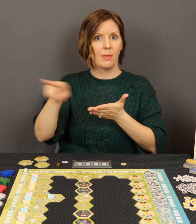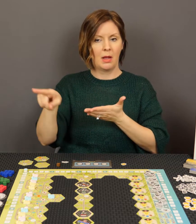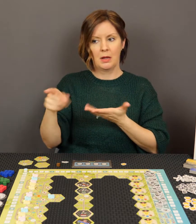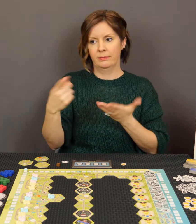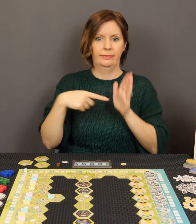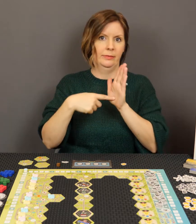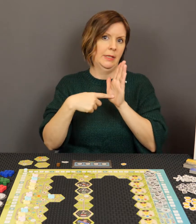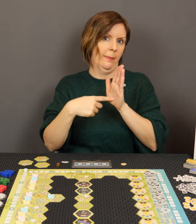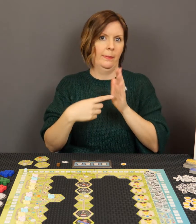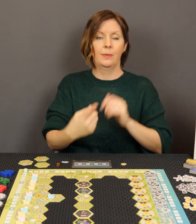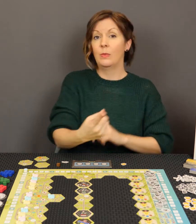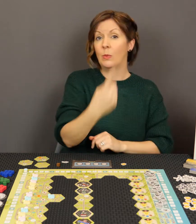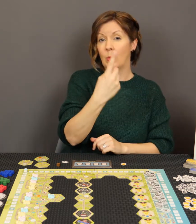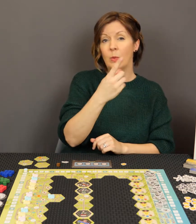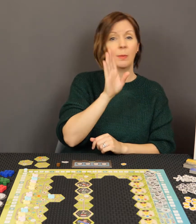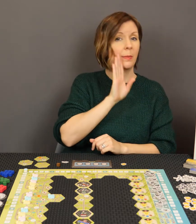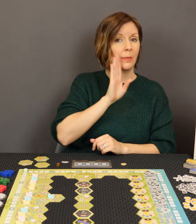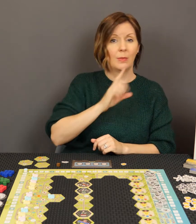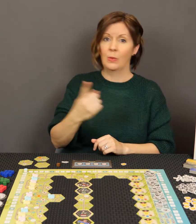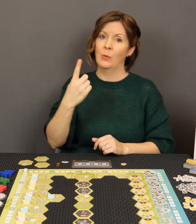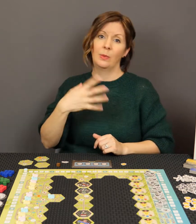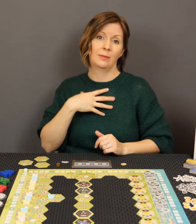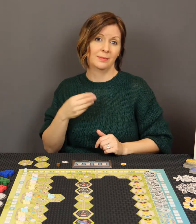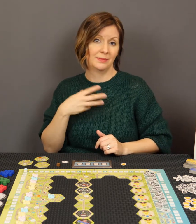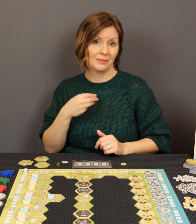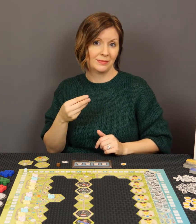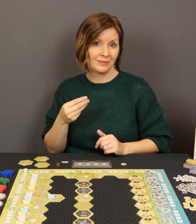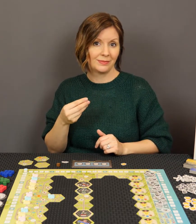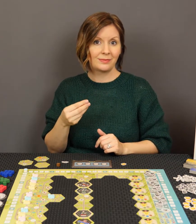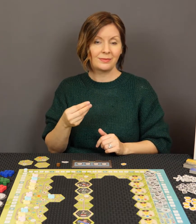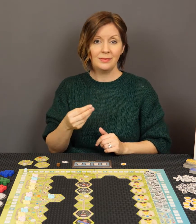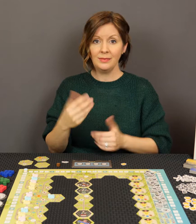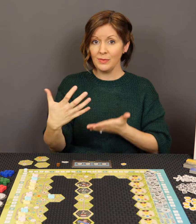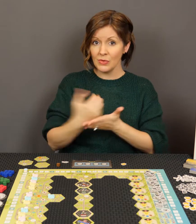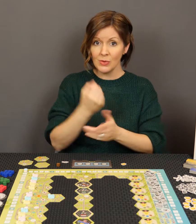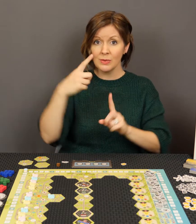So you have to pay, for example in this case, brown and white.